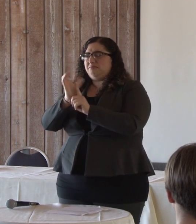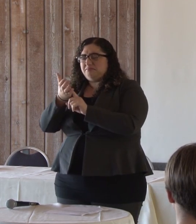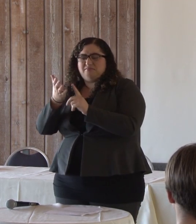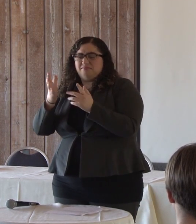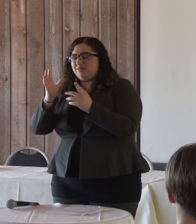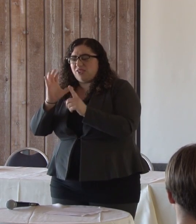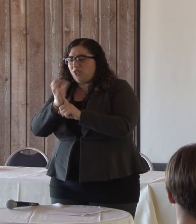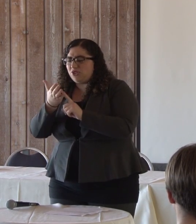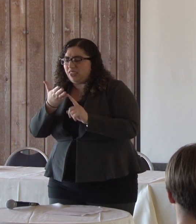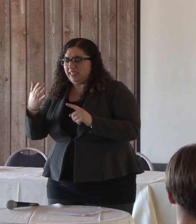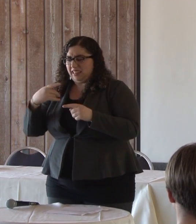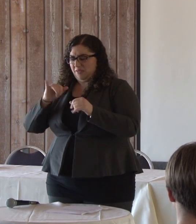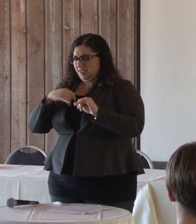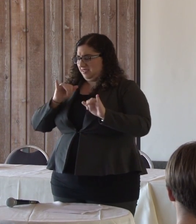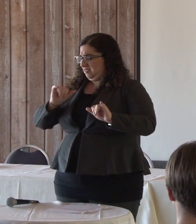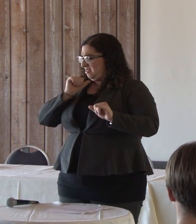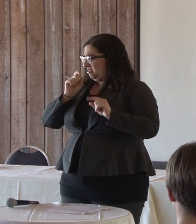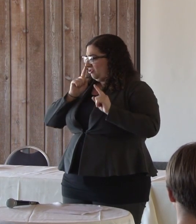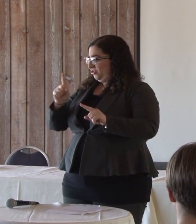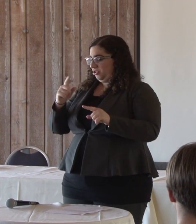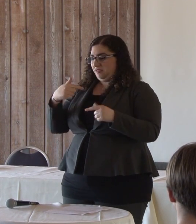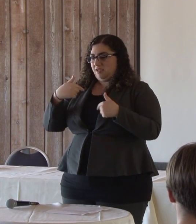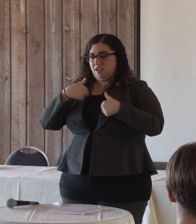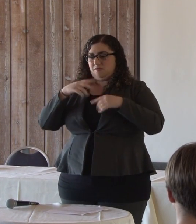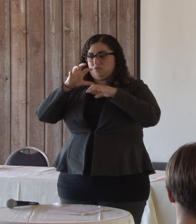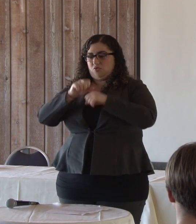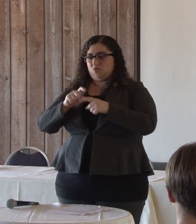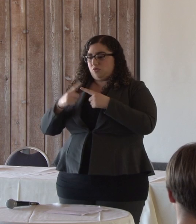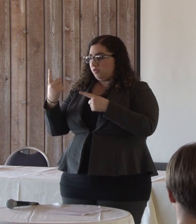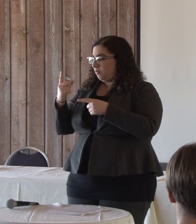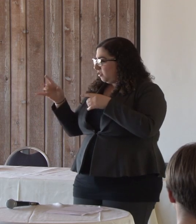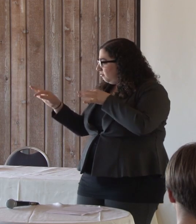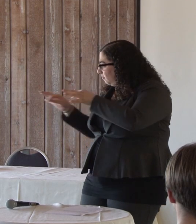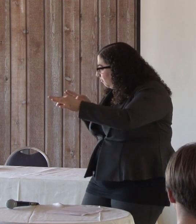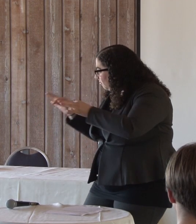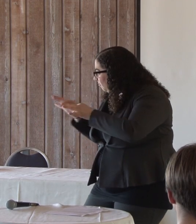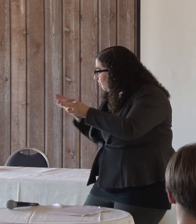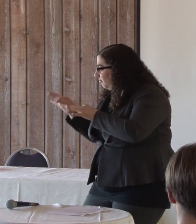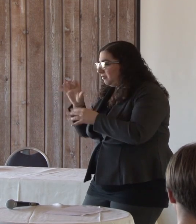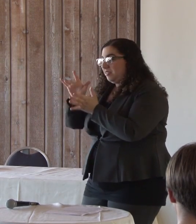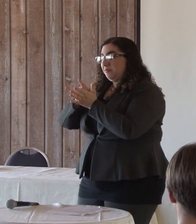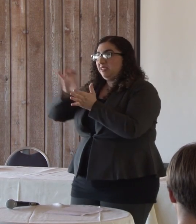wasn't used to that. And so again it was a cultural thing.